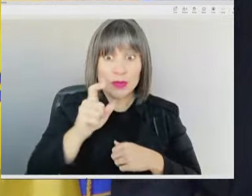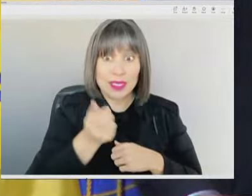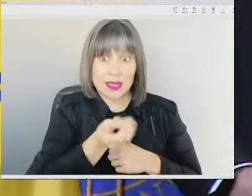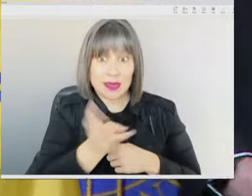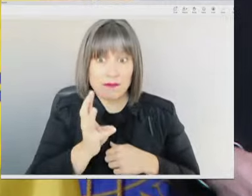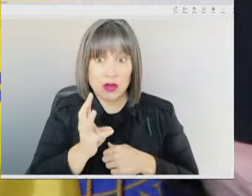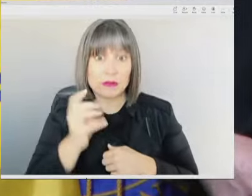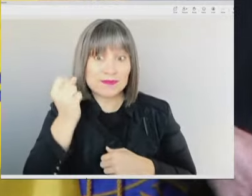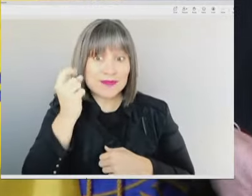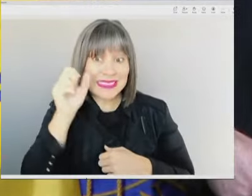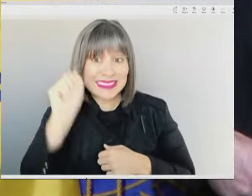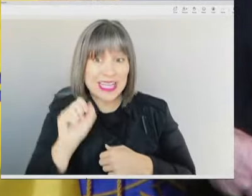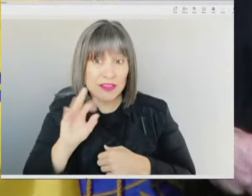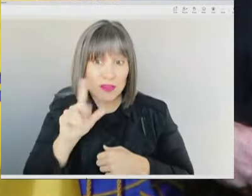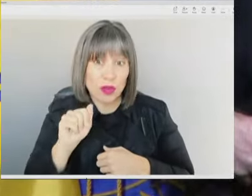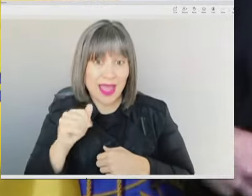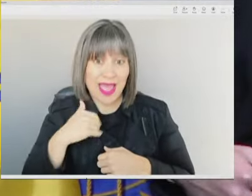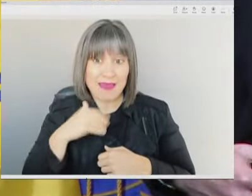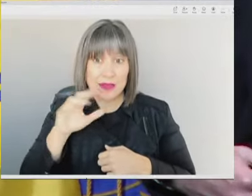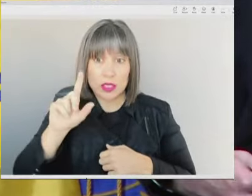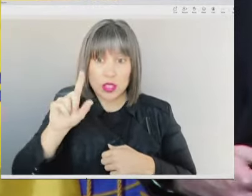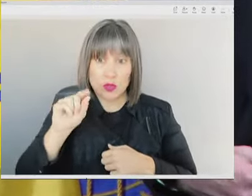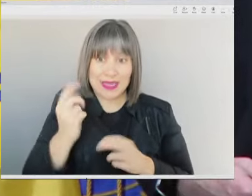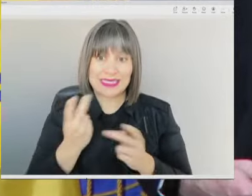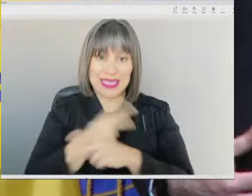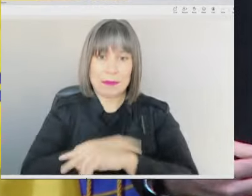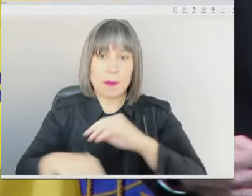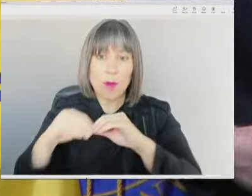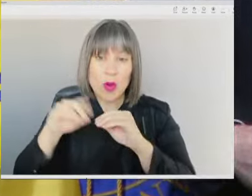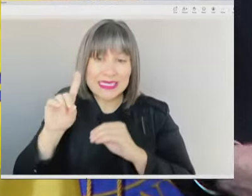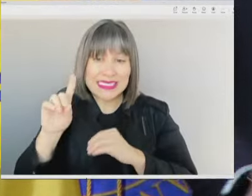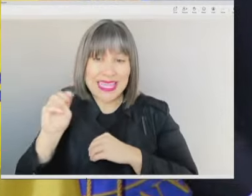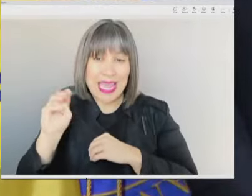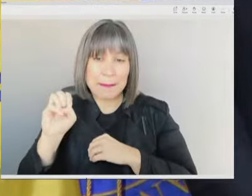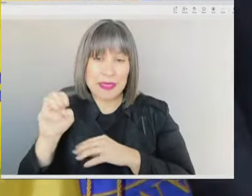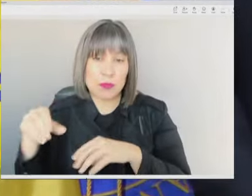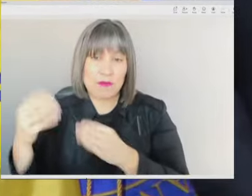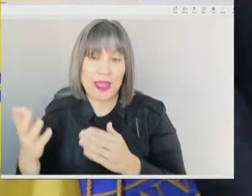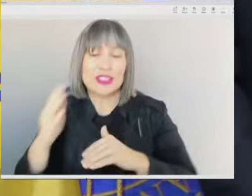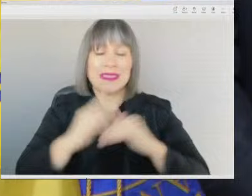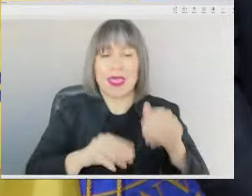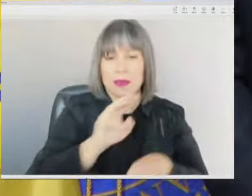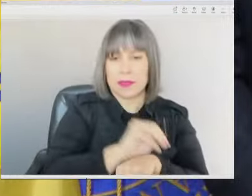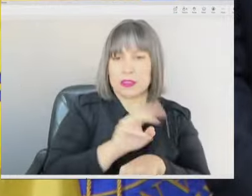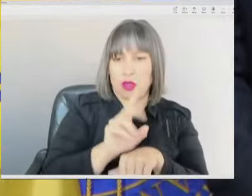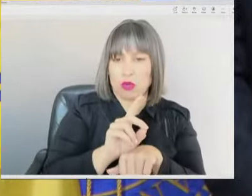there are 20 times more DME providers than McDonald's, which I didn't believe initially,